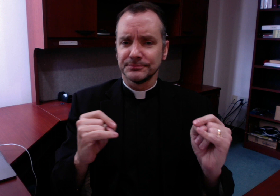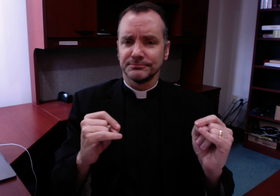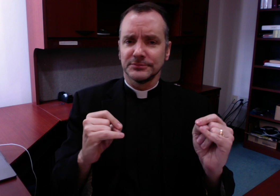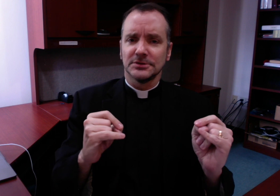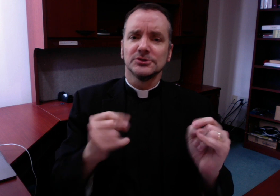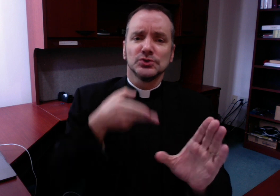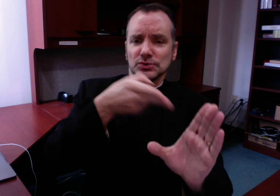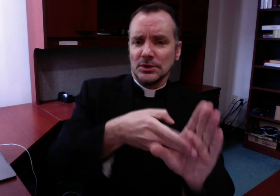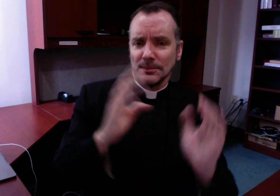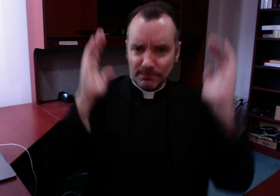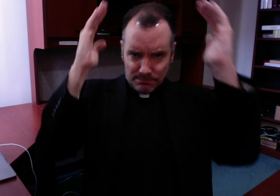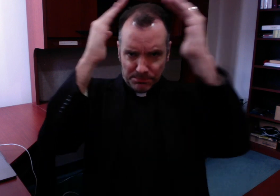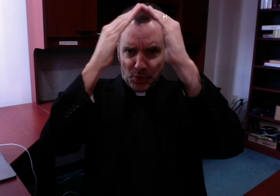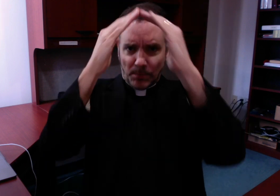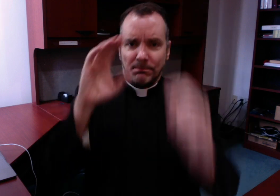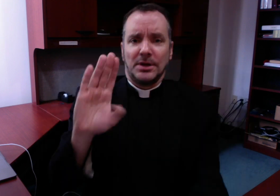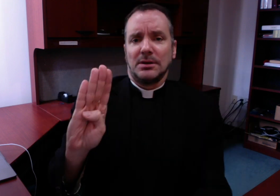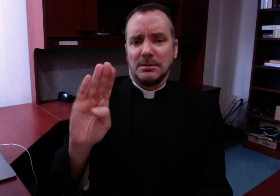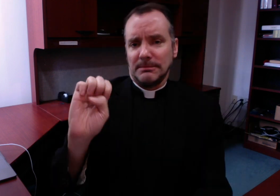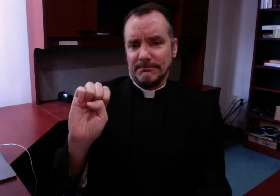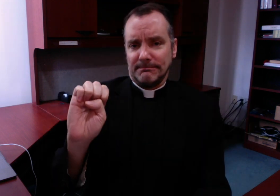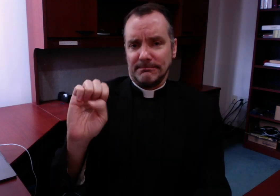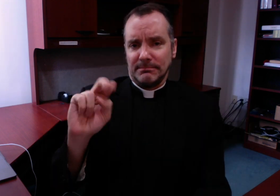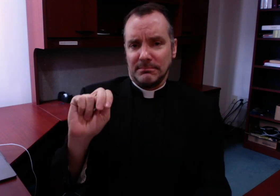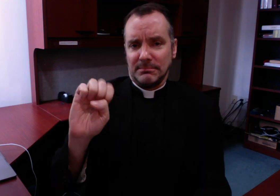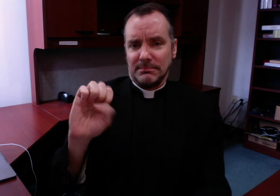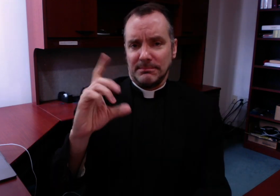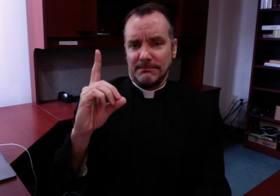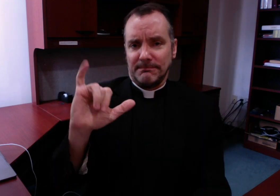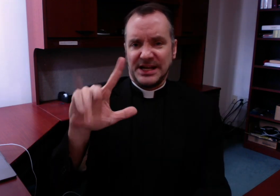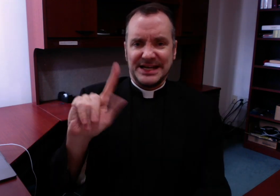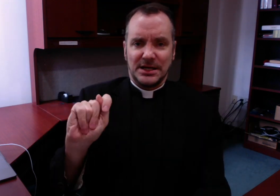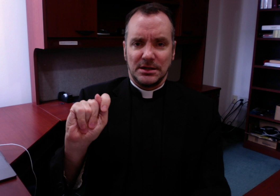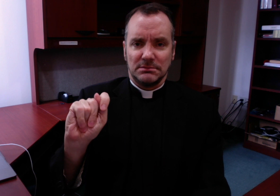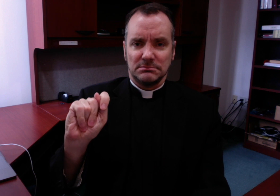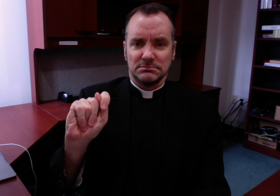we were able to join in the Mass the next day with Pope Benedict for the